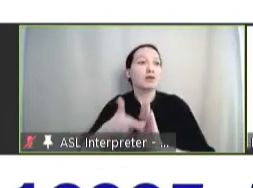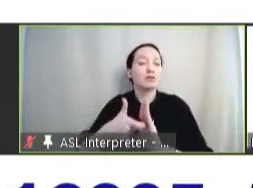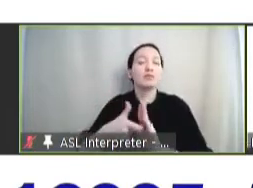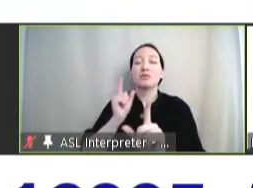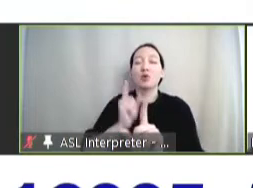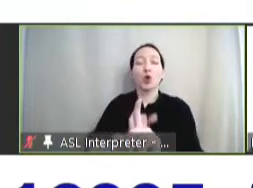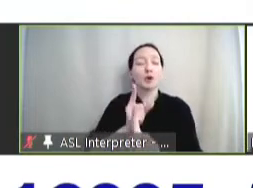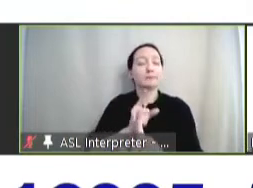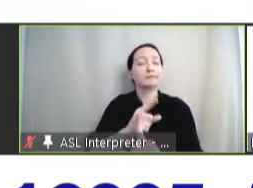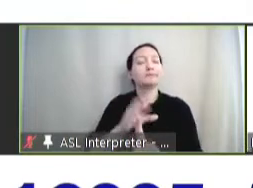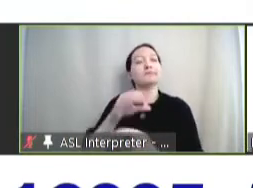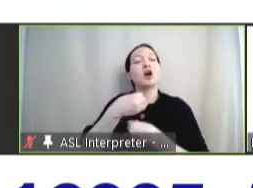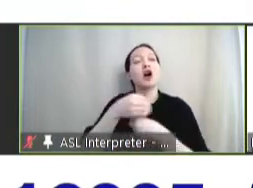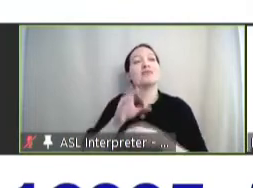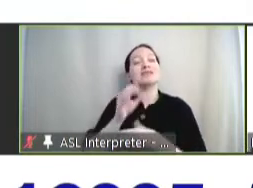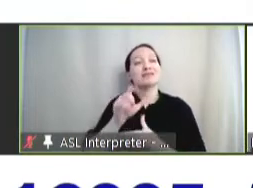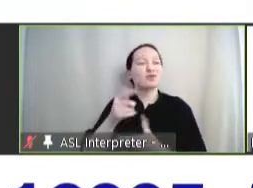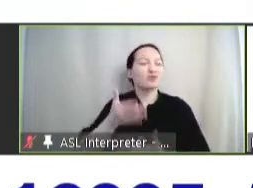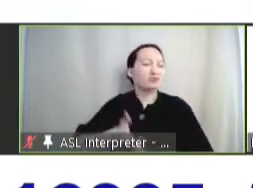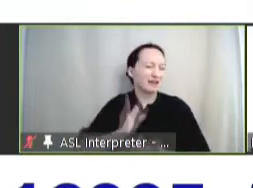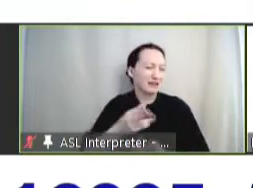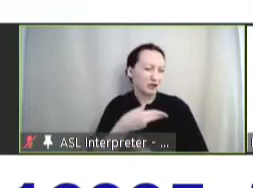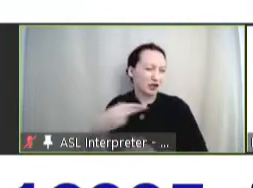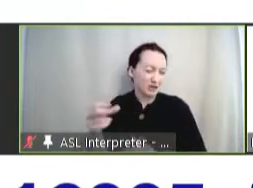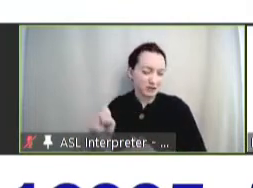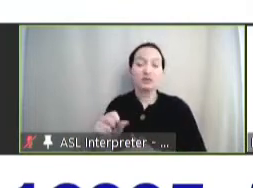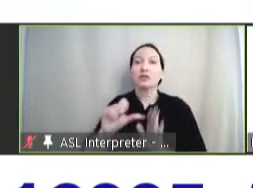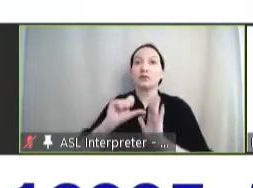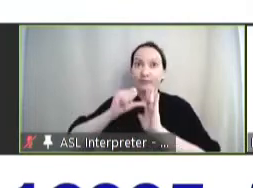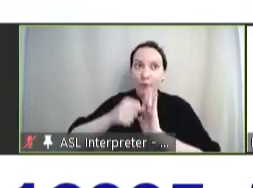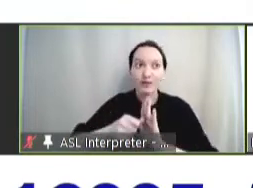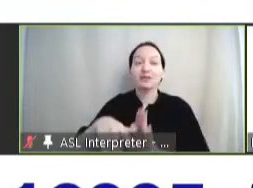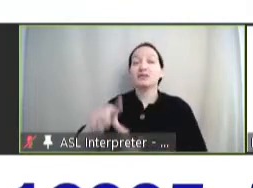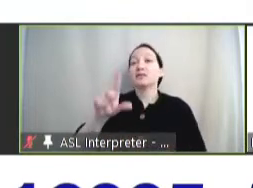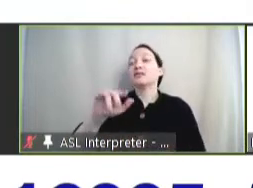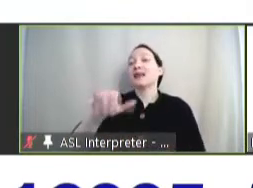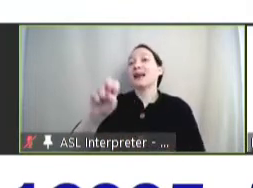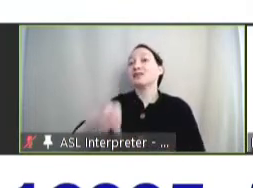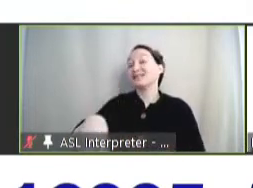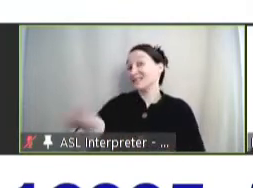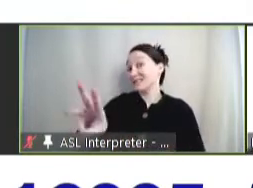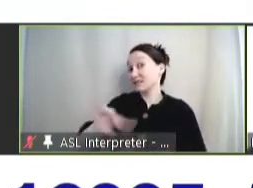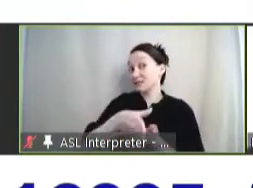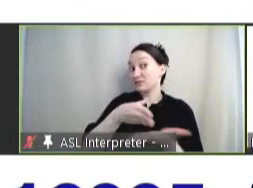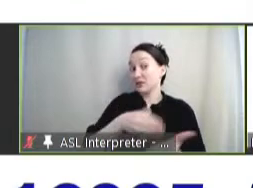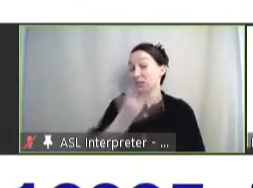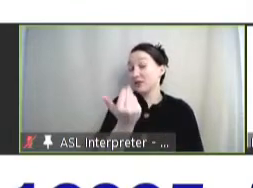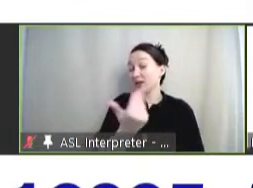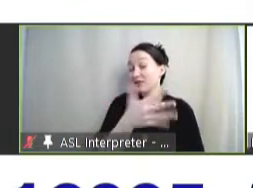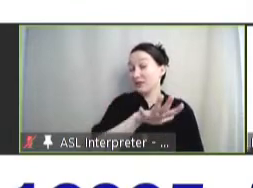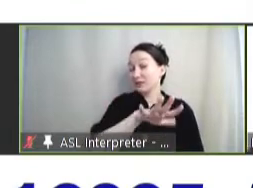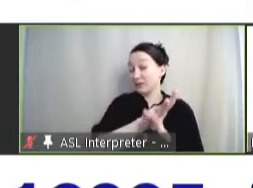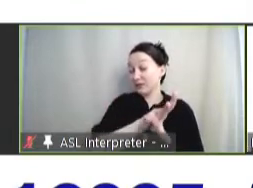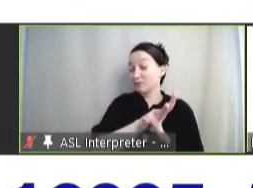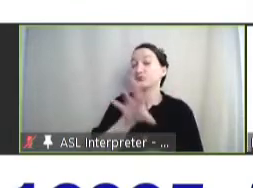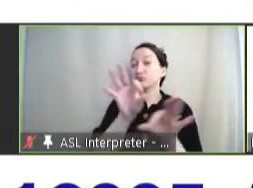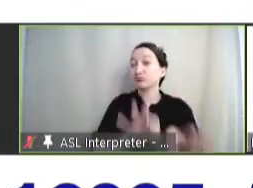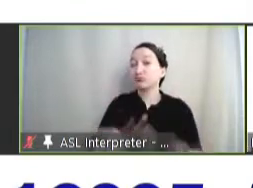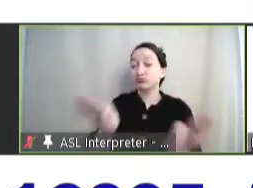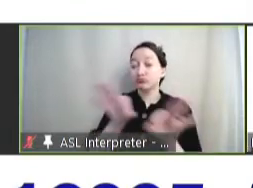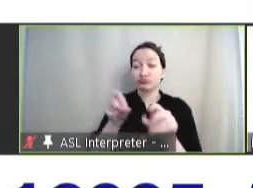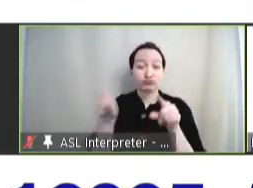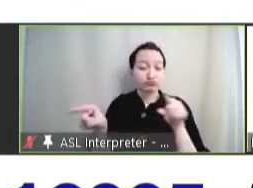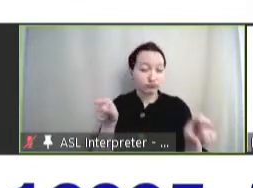of Civil Rights at HHS, again, enforcing Title VI and Section 1557 are central tenants for civil